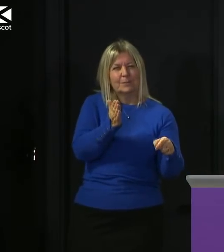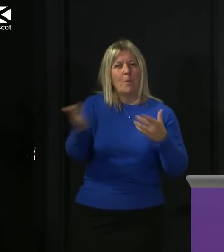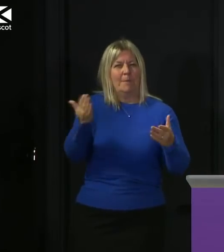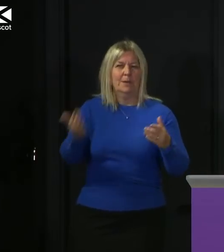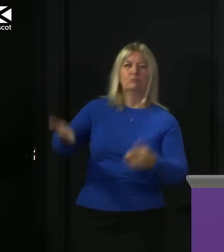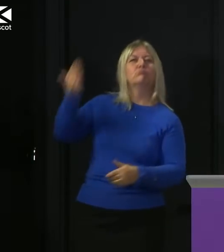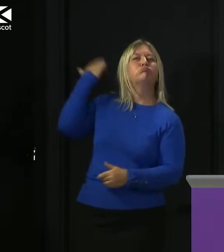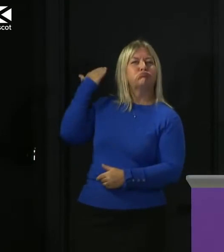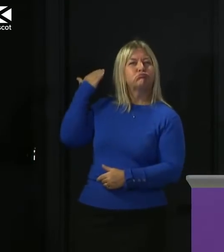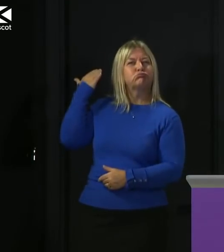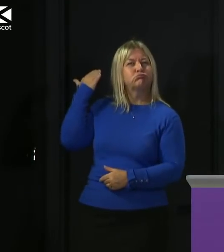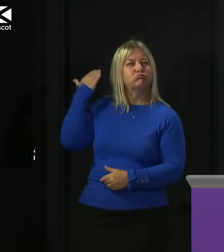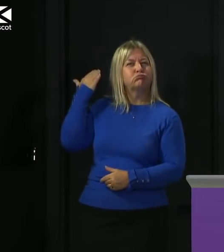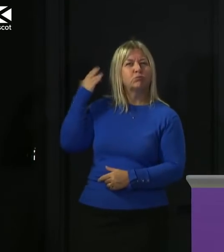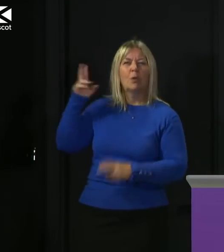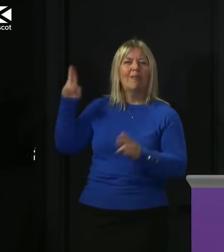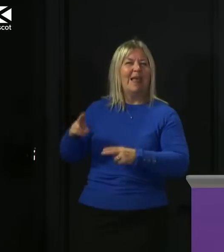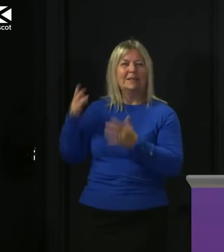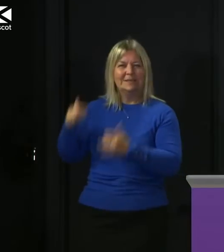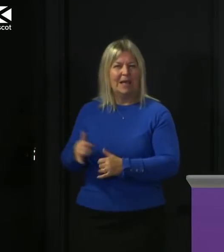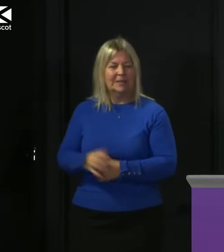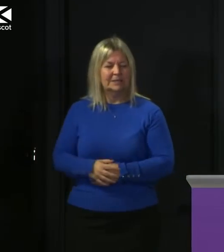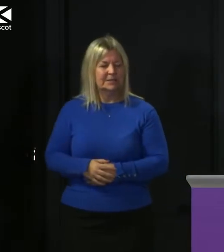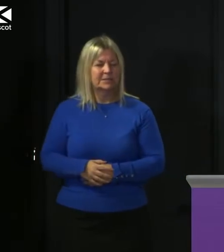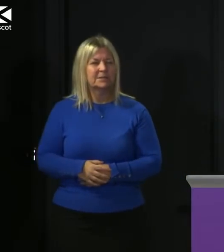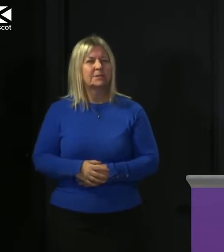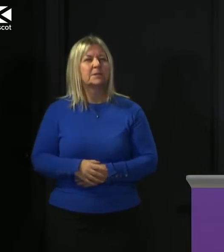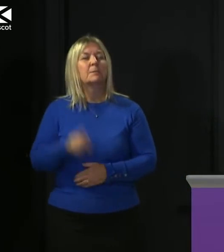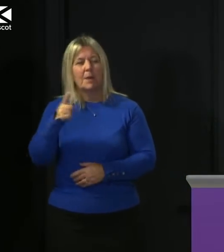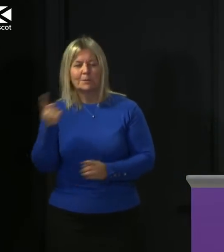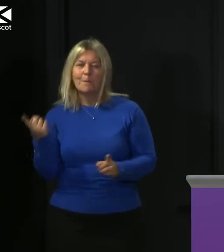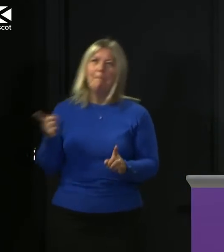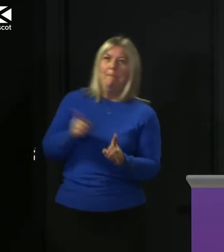But, and I come back because I'm going on a bit long here, I come back to the central point,